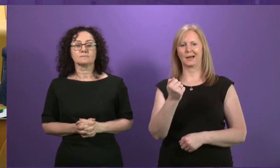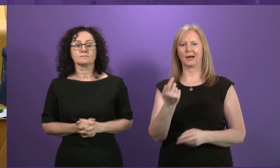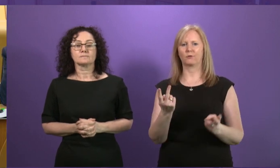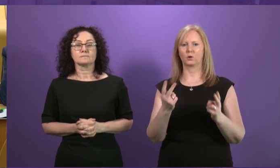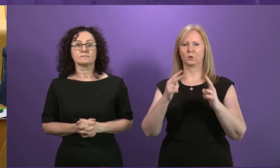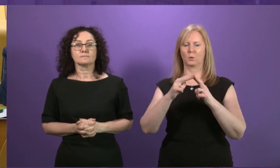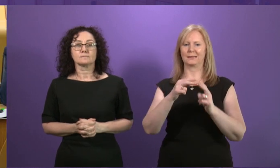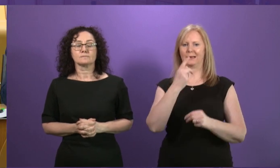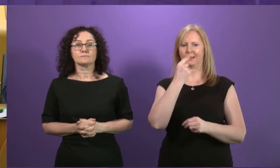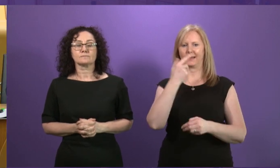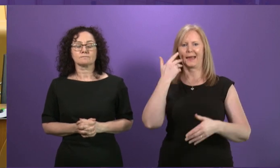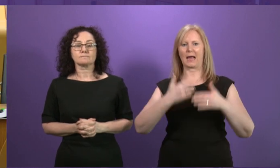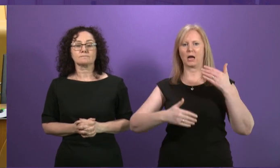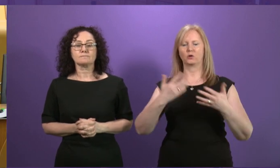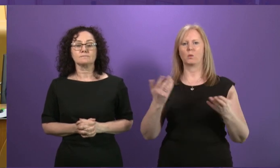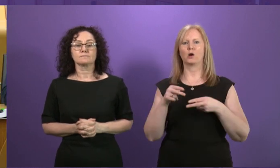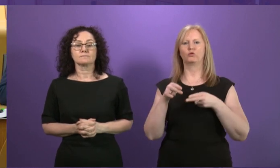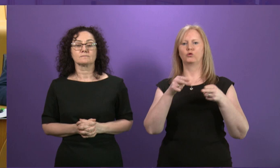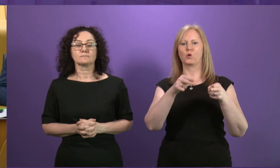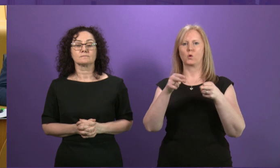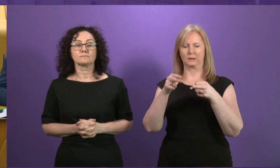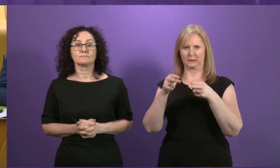on our roads. Some parts of Scotland have made their streets